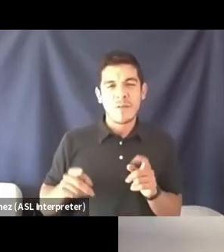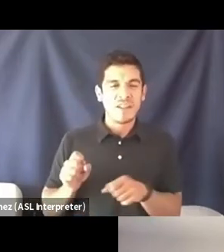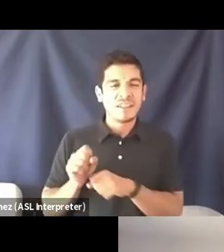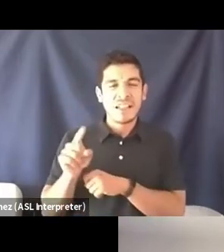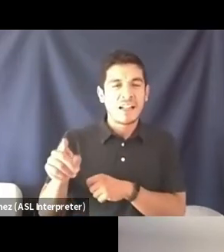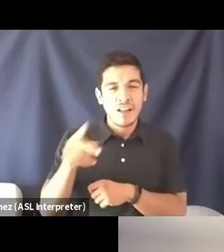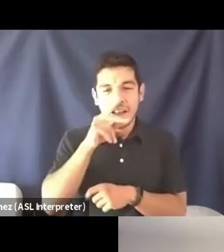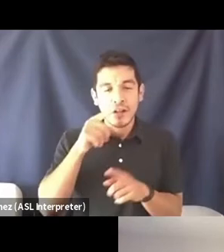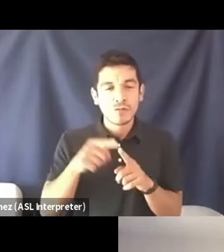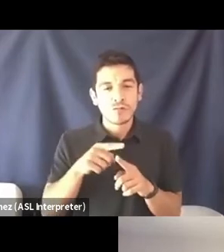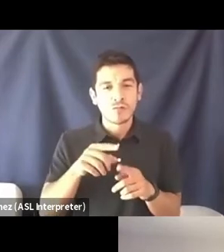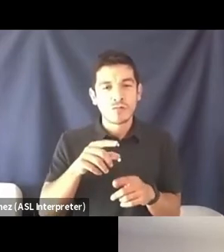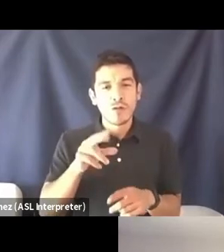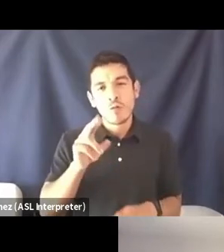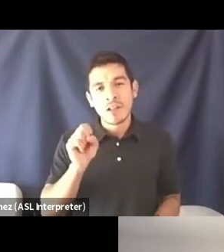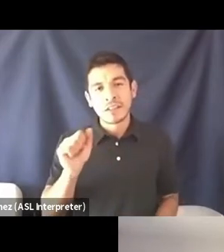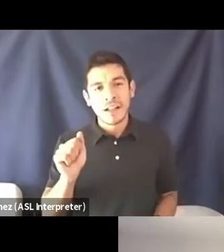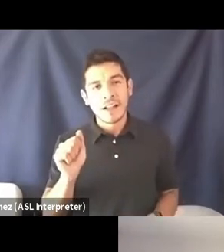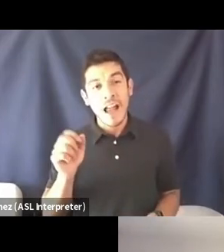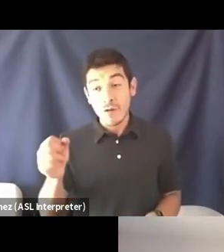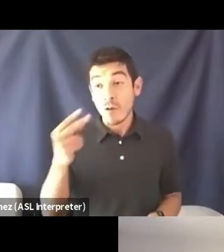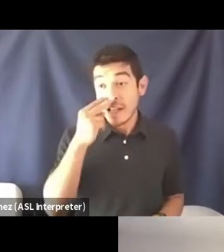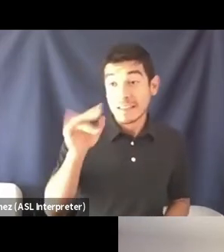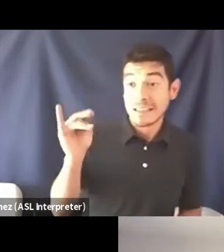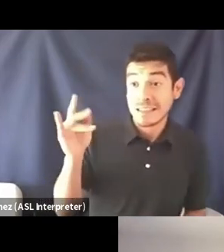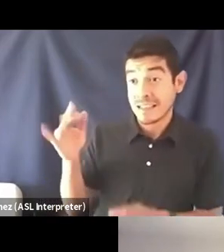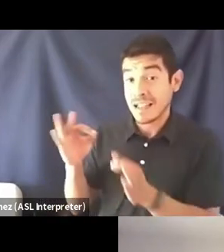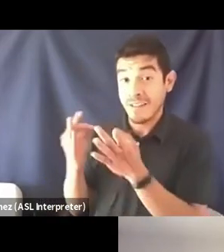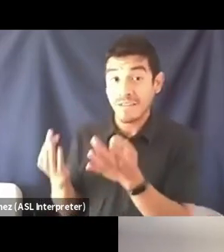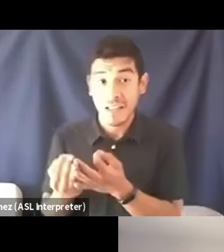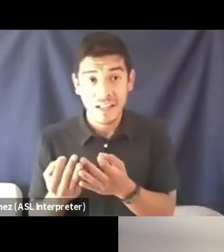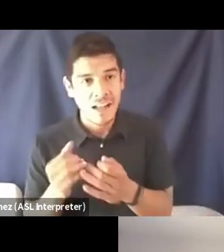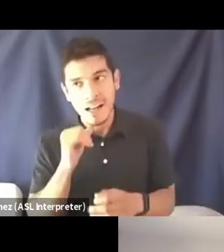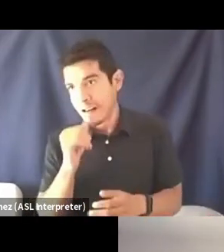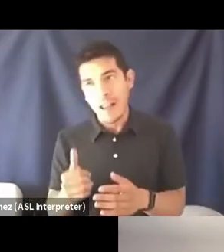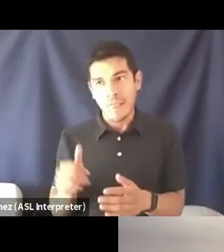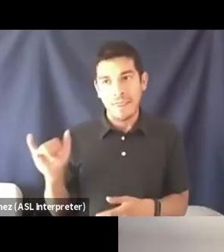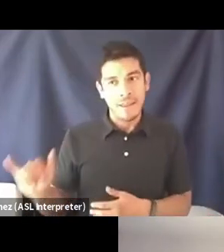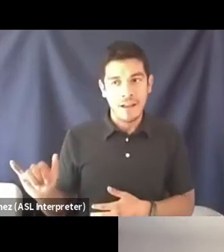And you can see that Yingying's family is clearly not that. What were you trying